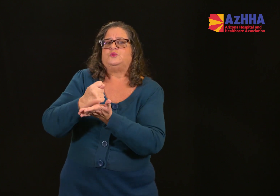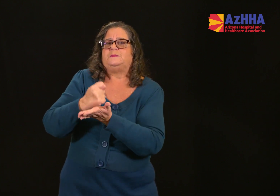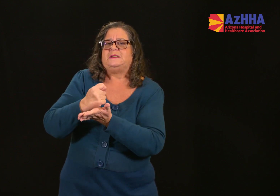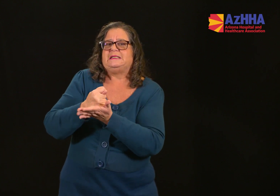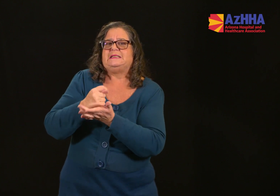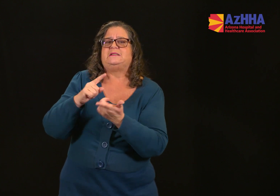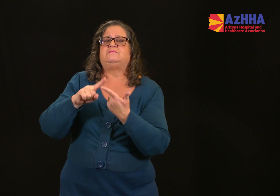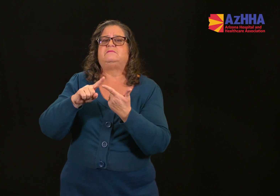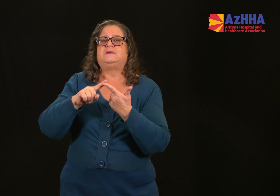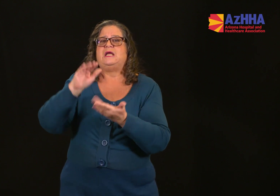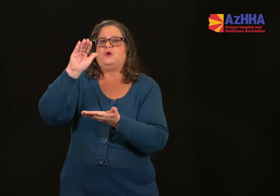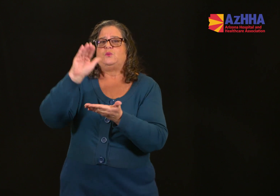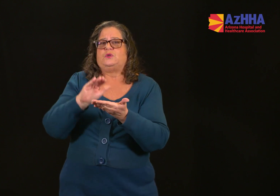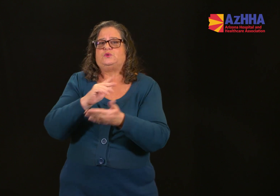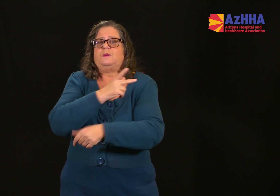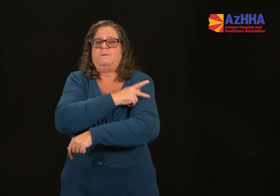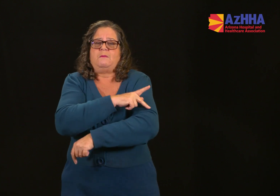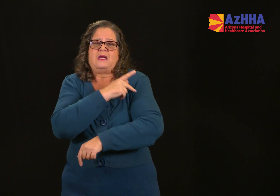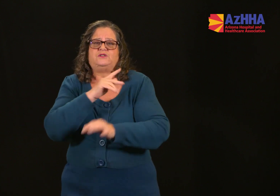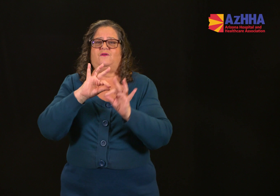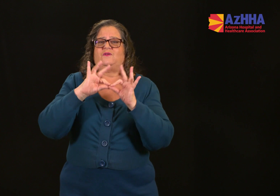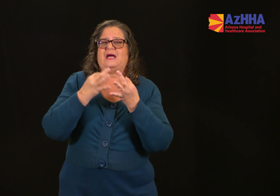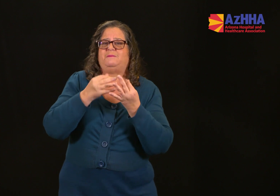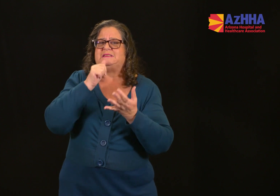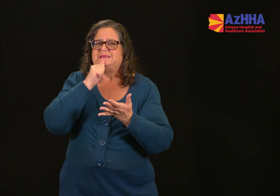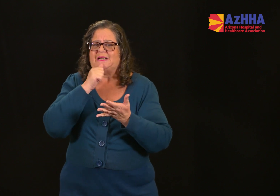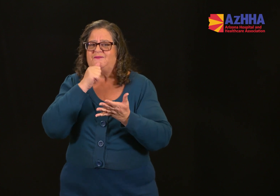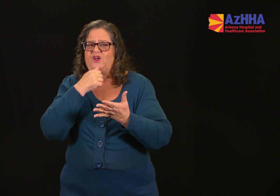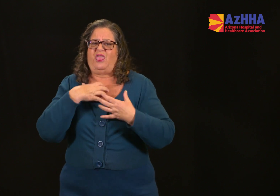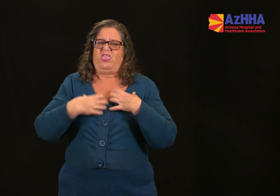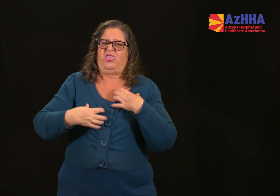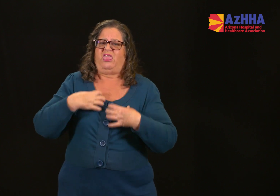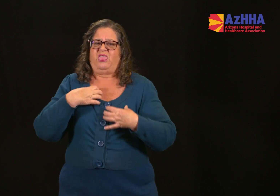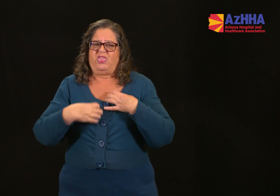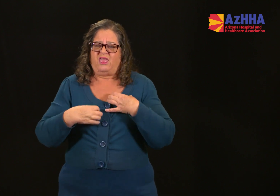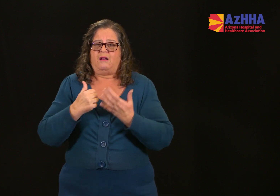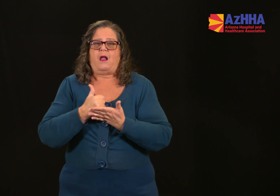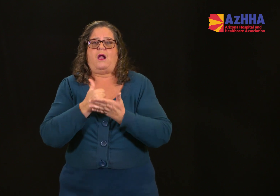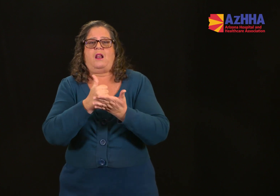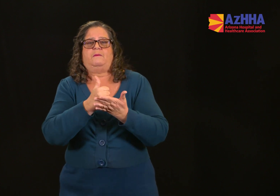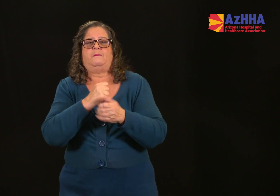and help ensure that the individual's wishes are honored.